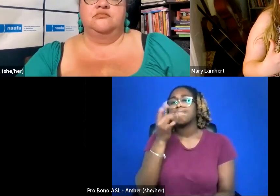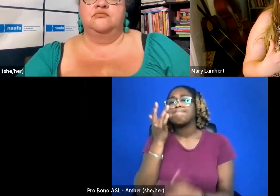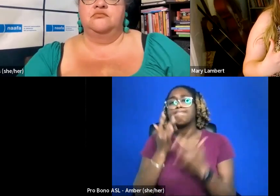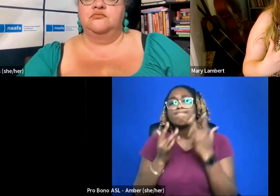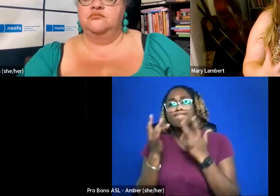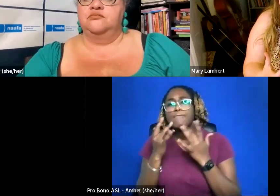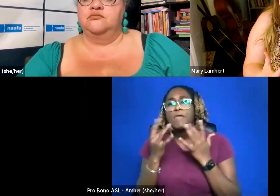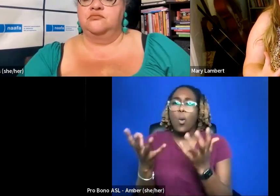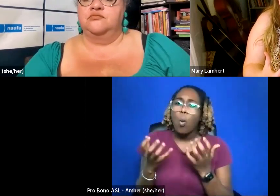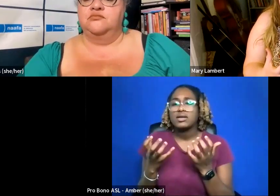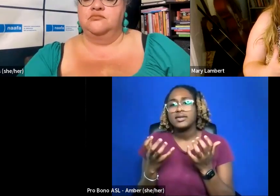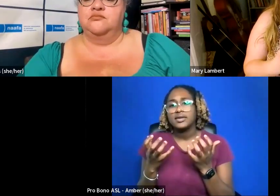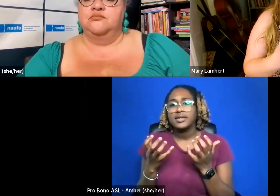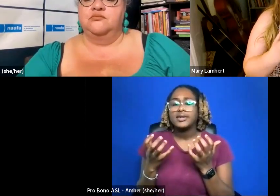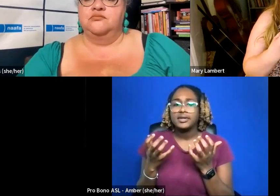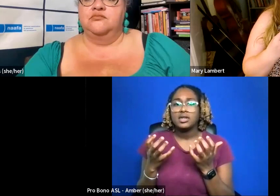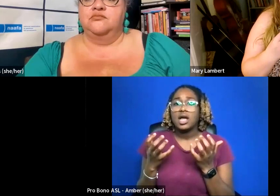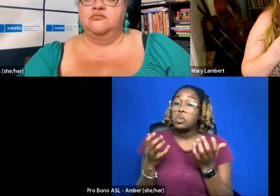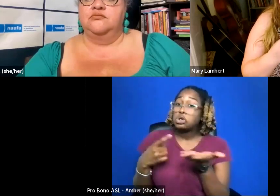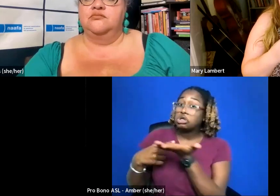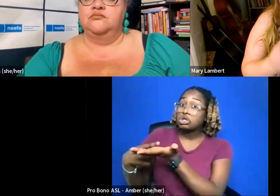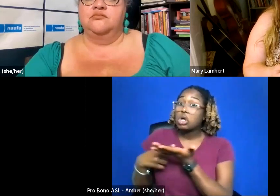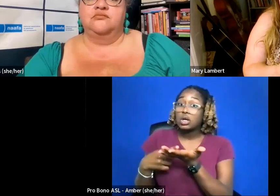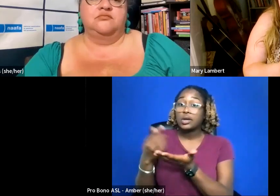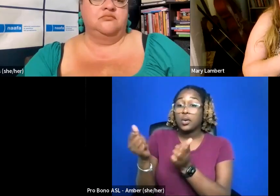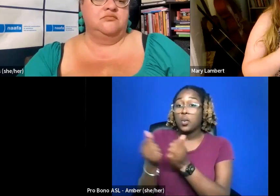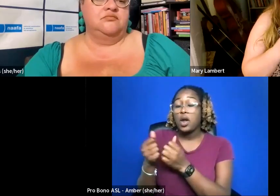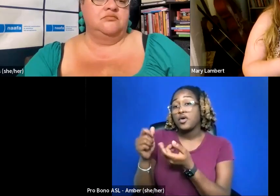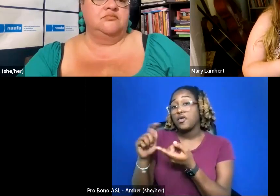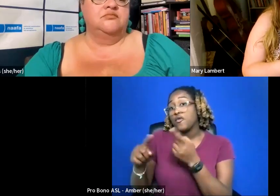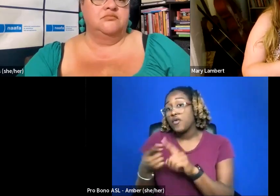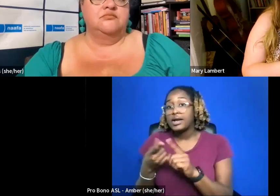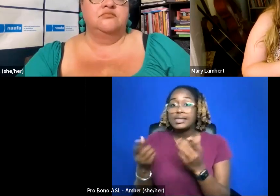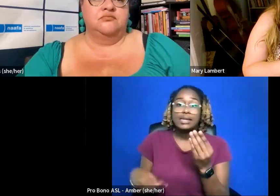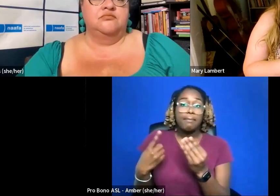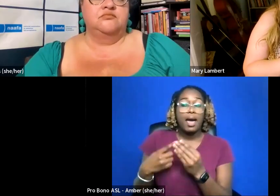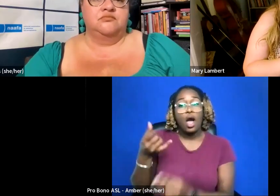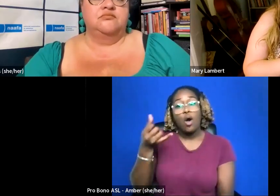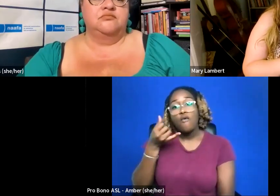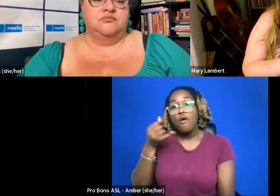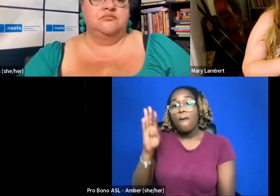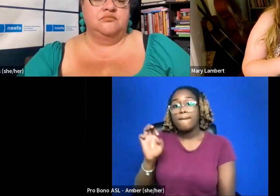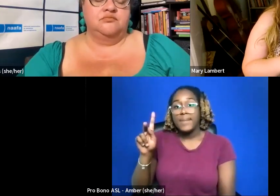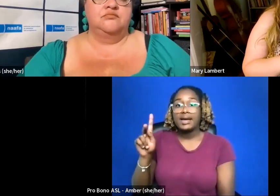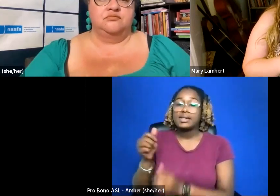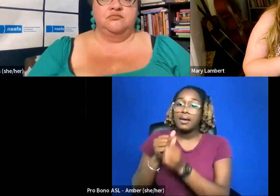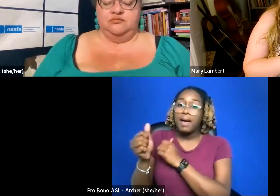I was talking to a few friends about doing a phone bank to help pass Referendum 74 I had